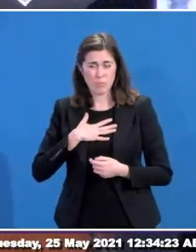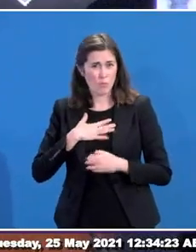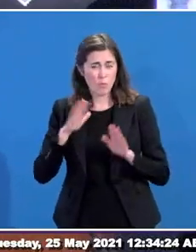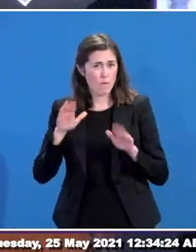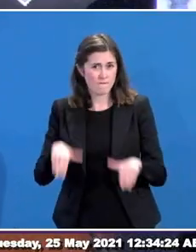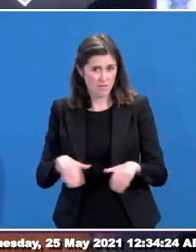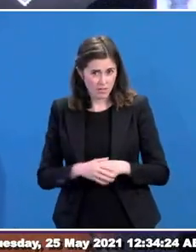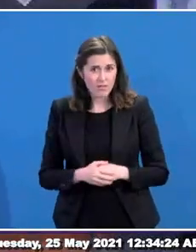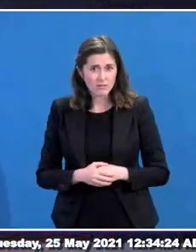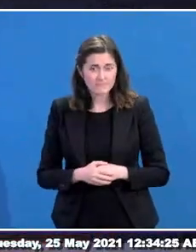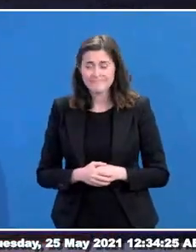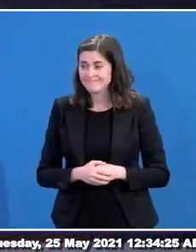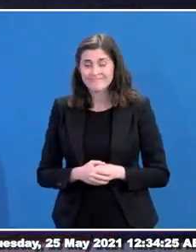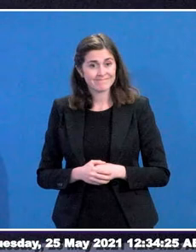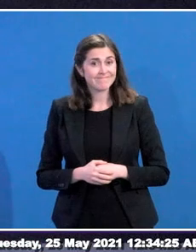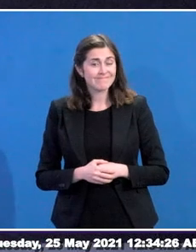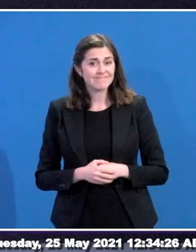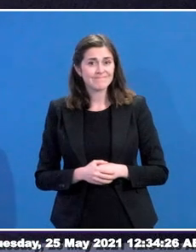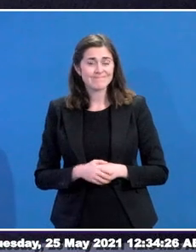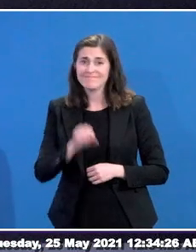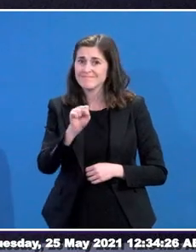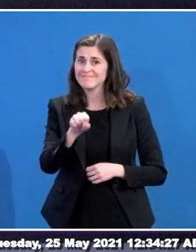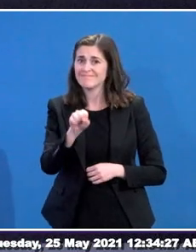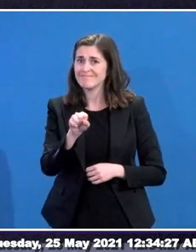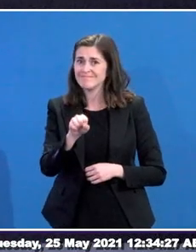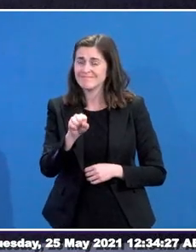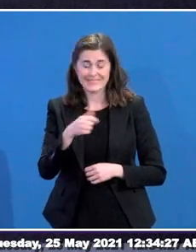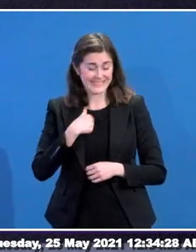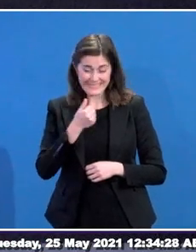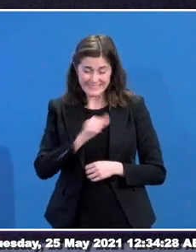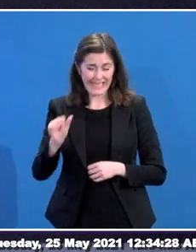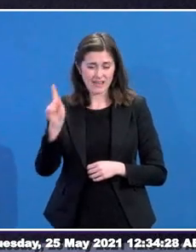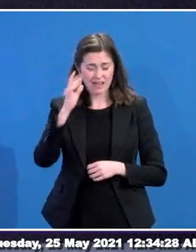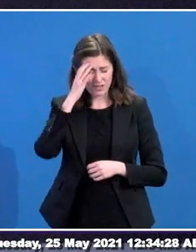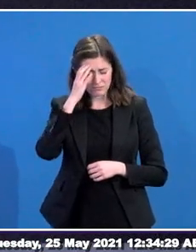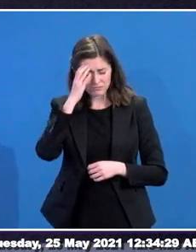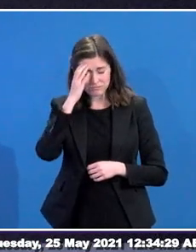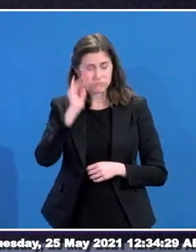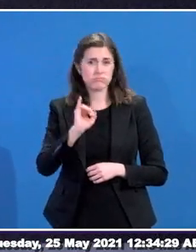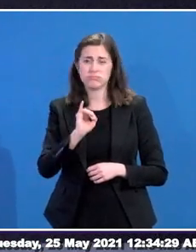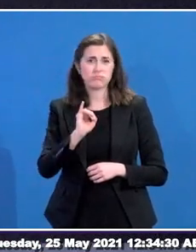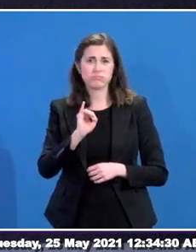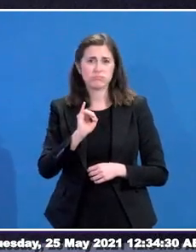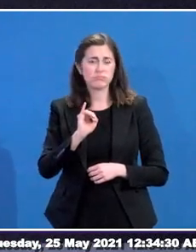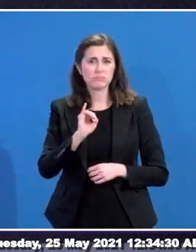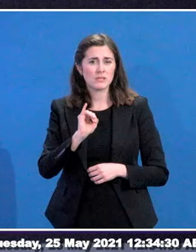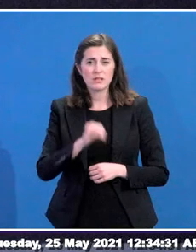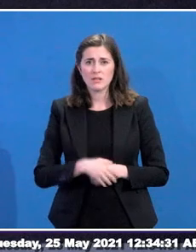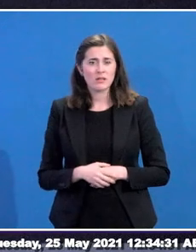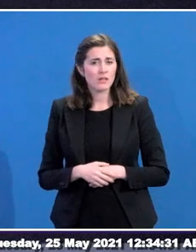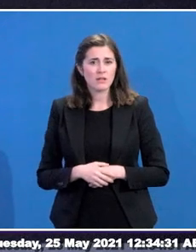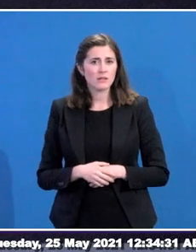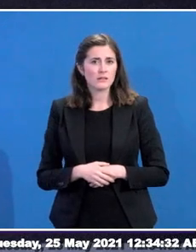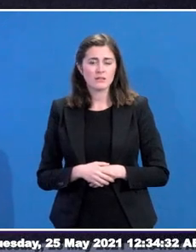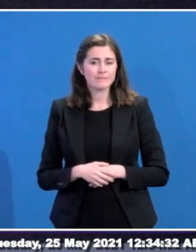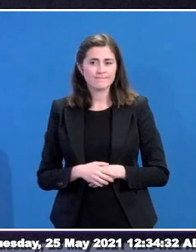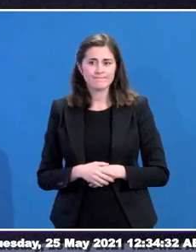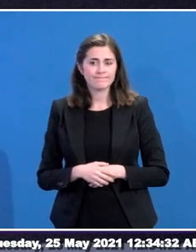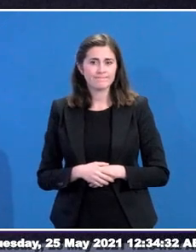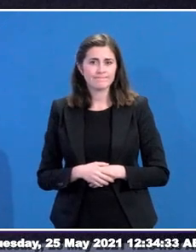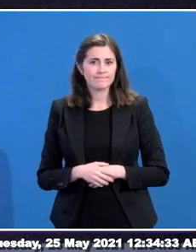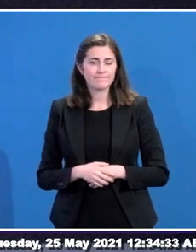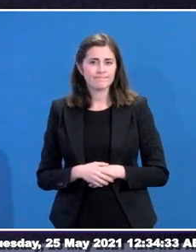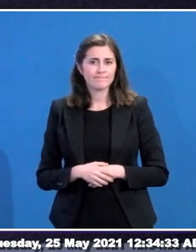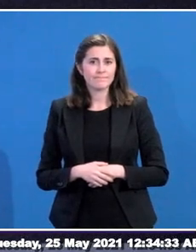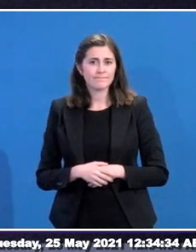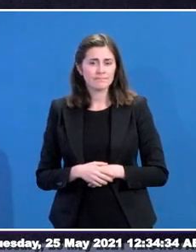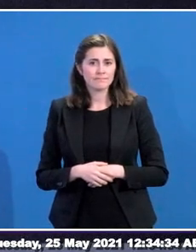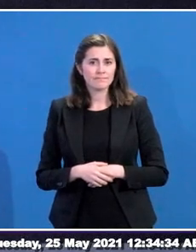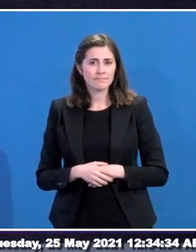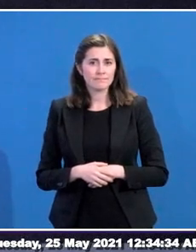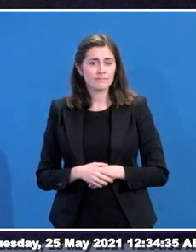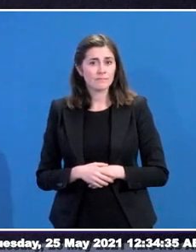It still shakes me because, you know, when we gave our son to the